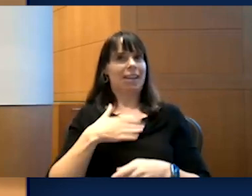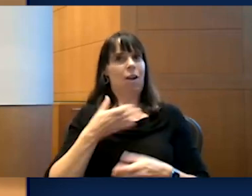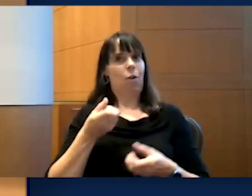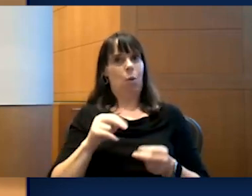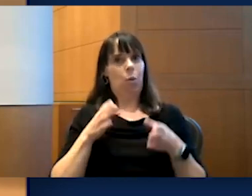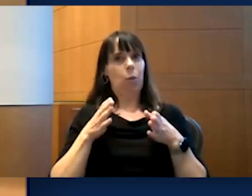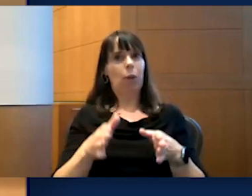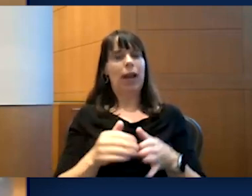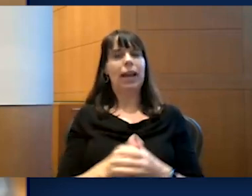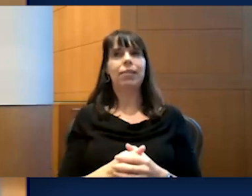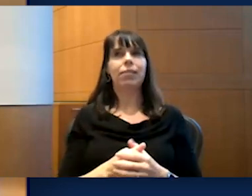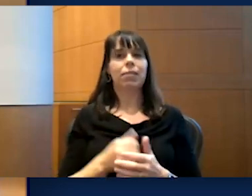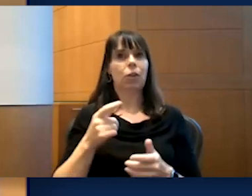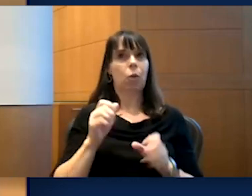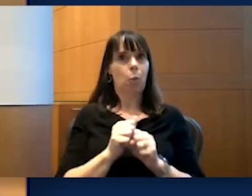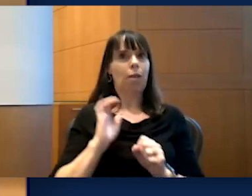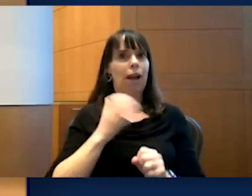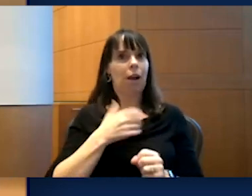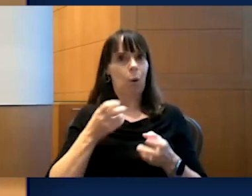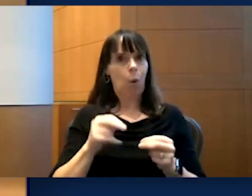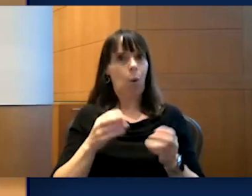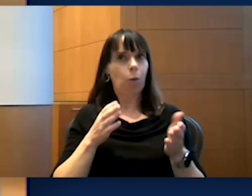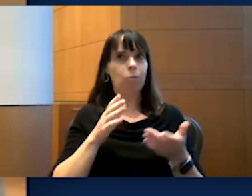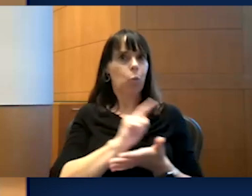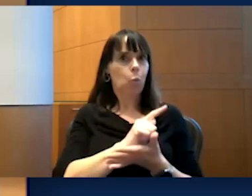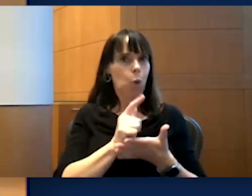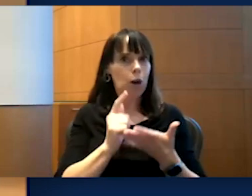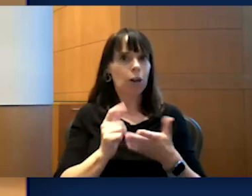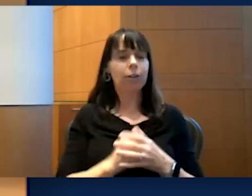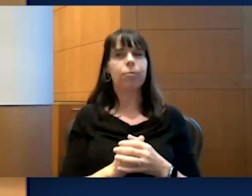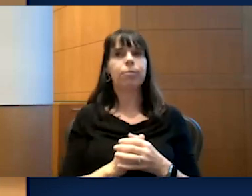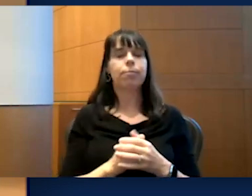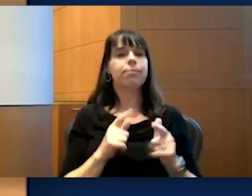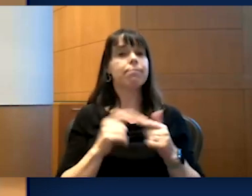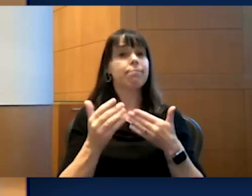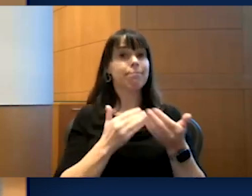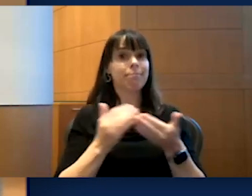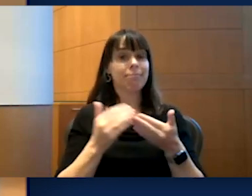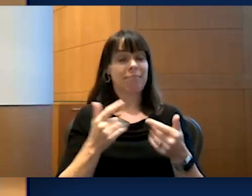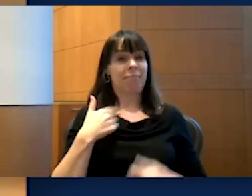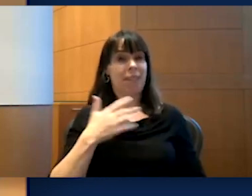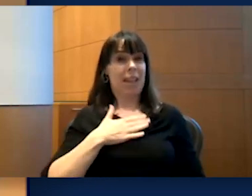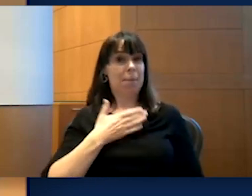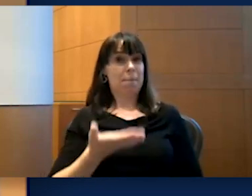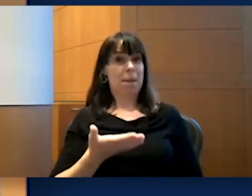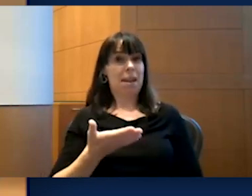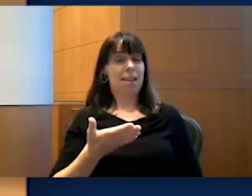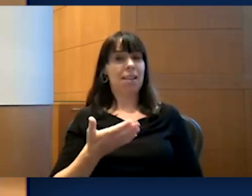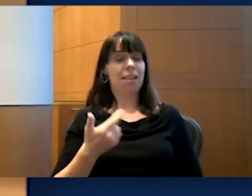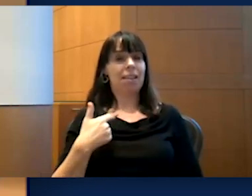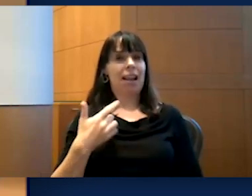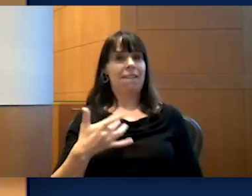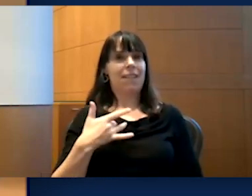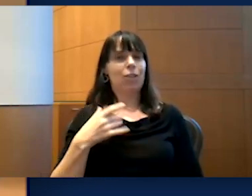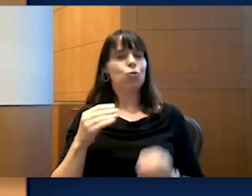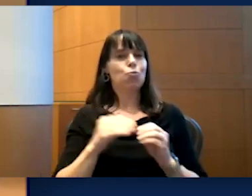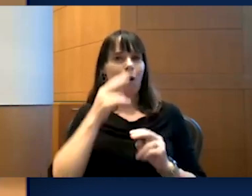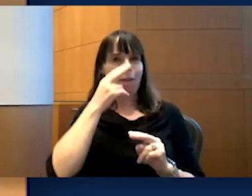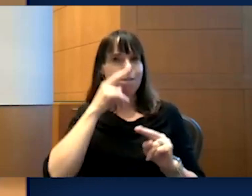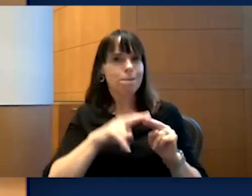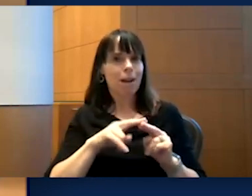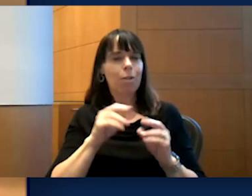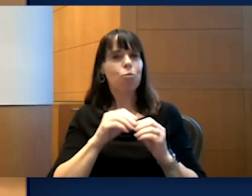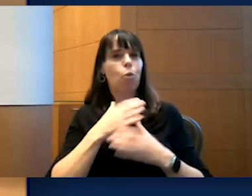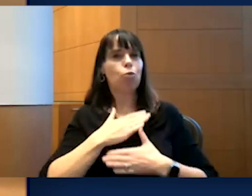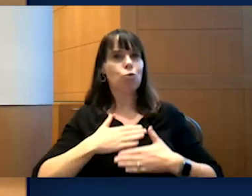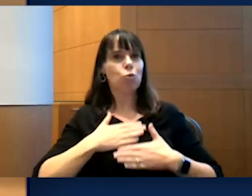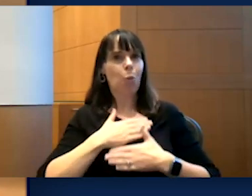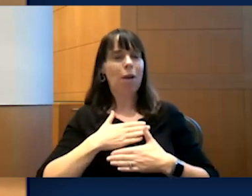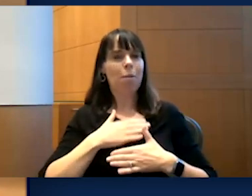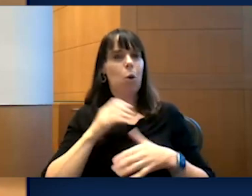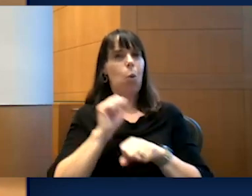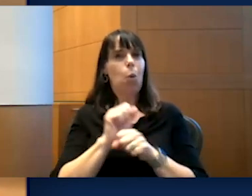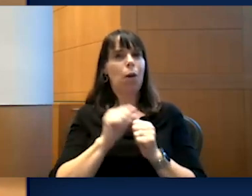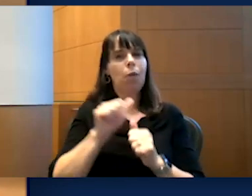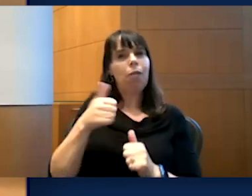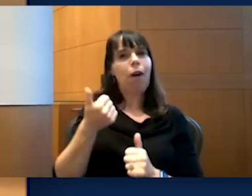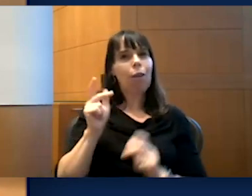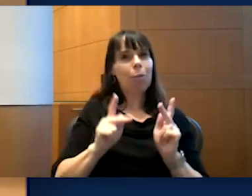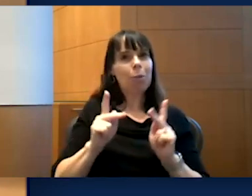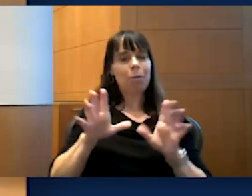In our own corner. However, I have to admit that I find it more fun and enjoyable to work with others in a team.